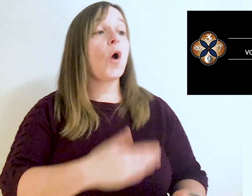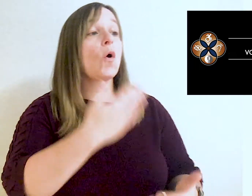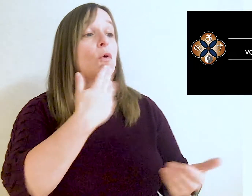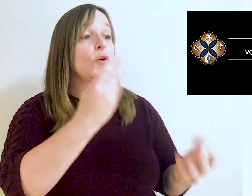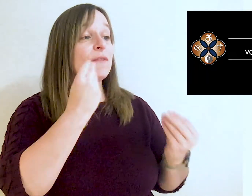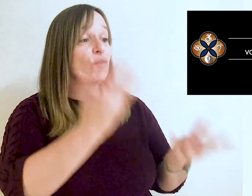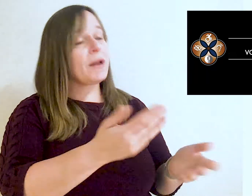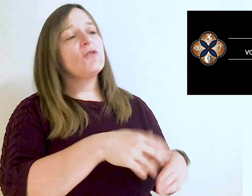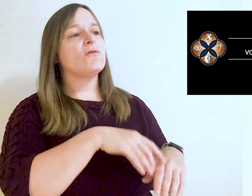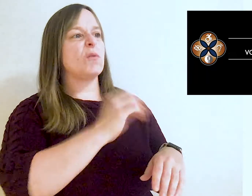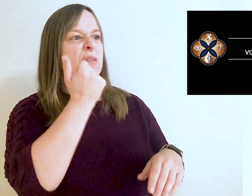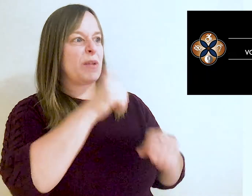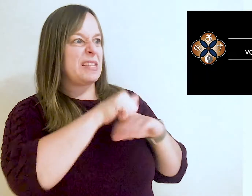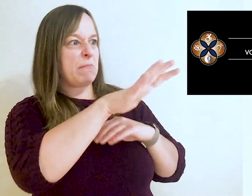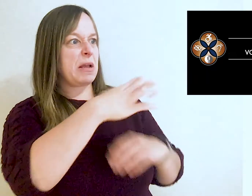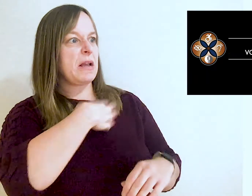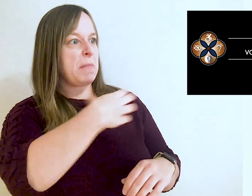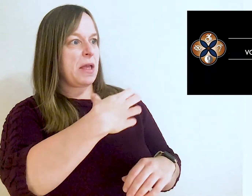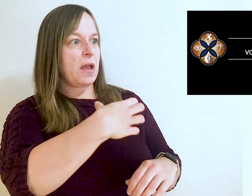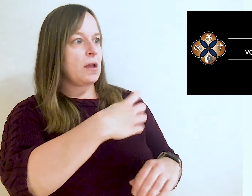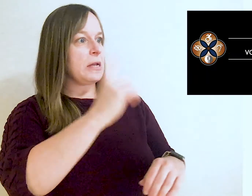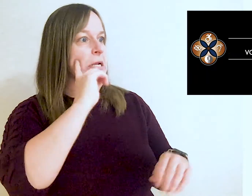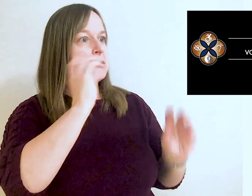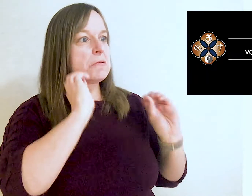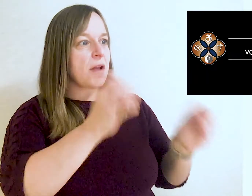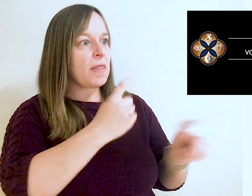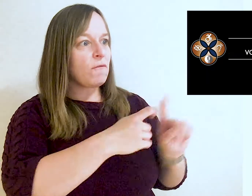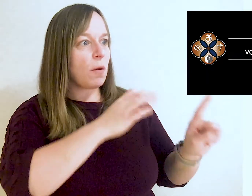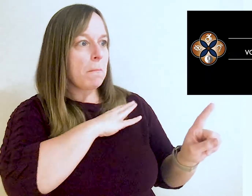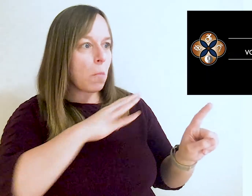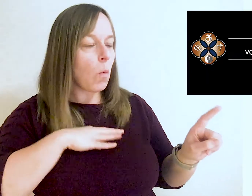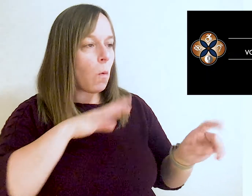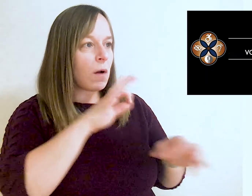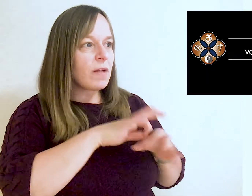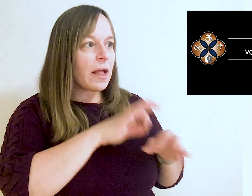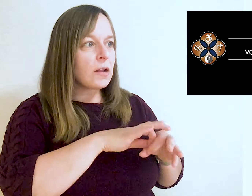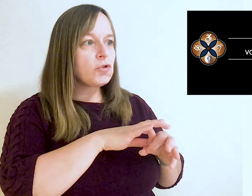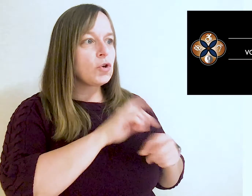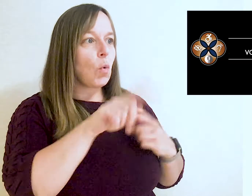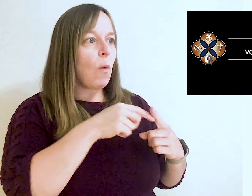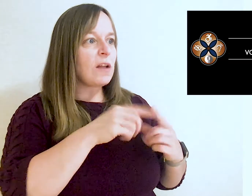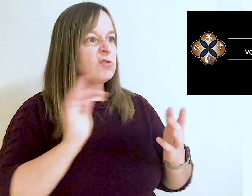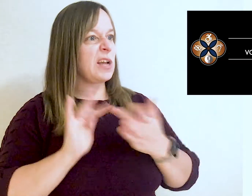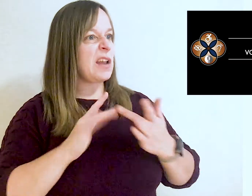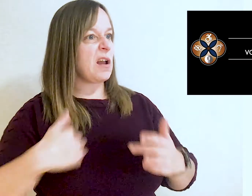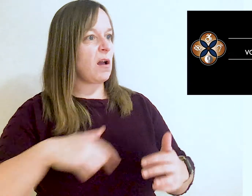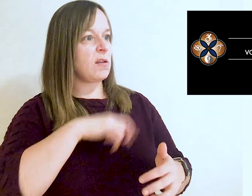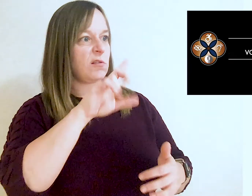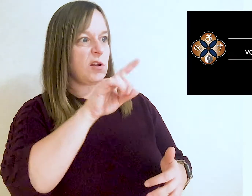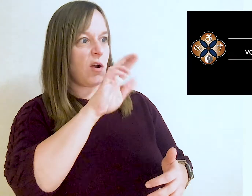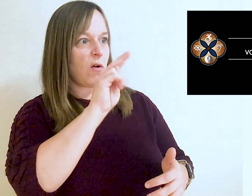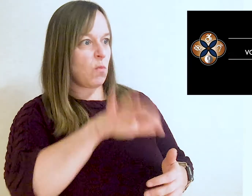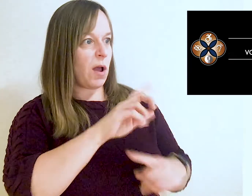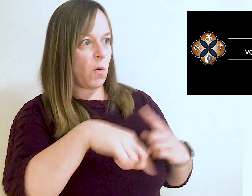So if someone does submit a complaint and they don't hear.. what's a good timeline to say.. Well if you haven't heard in..